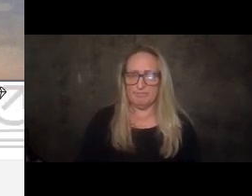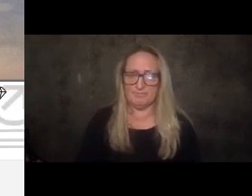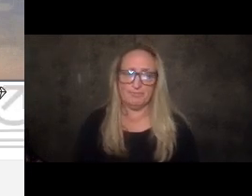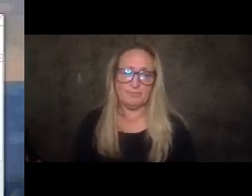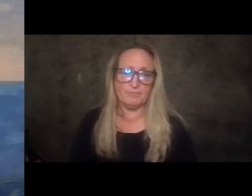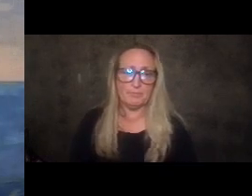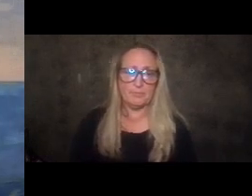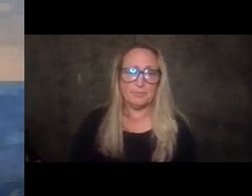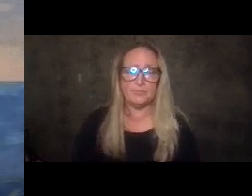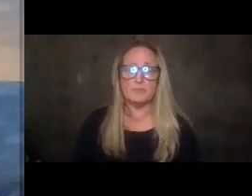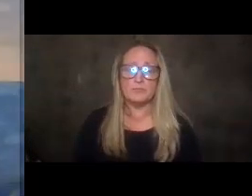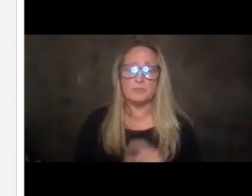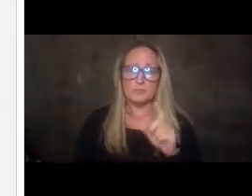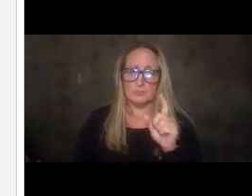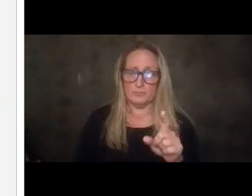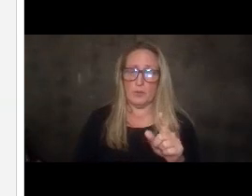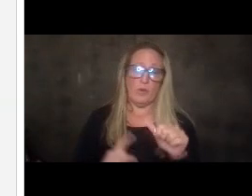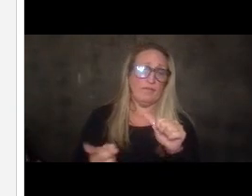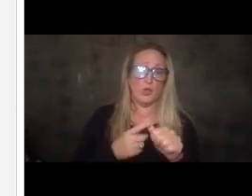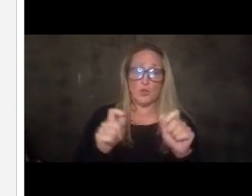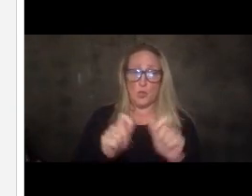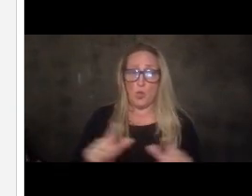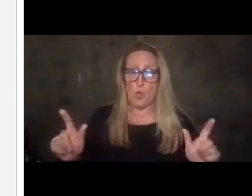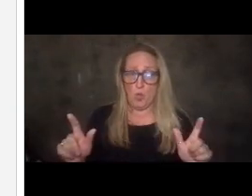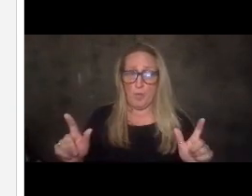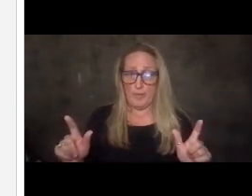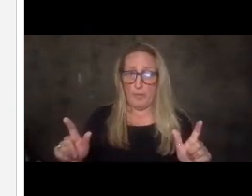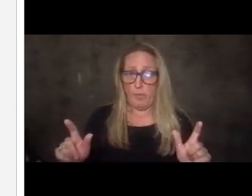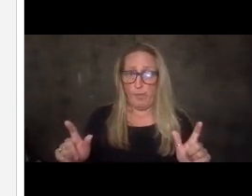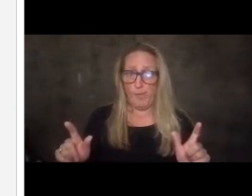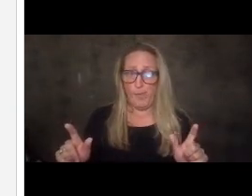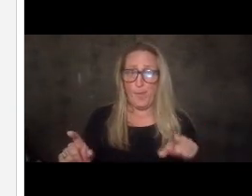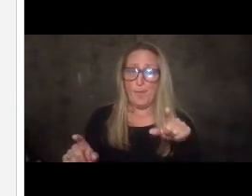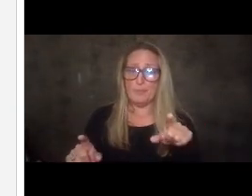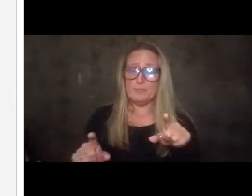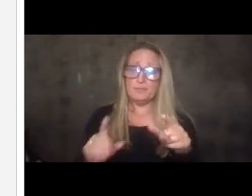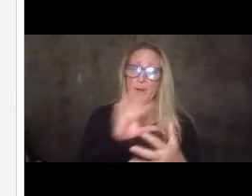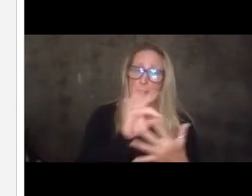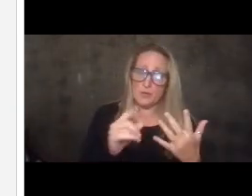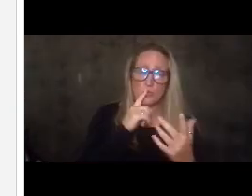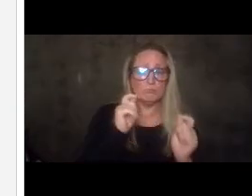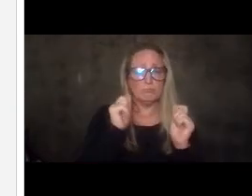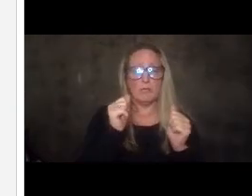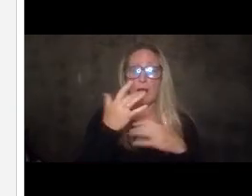So Microsoft Word, when you first open it. We have here the option to immediately open up a blank document.